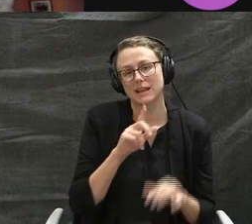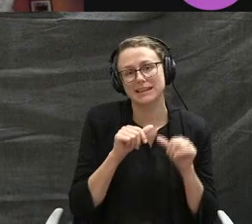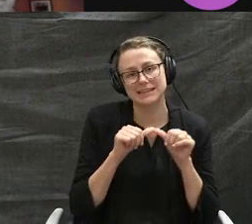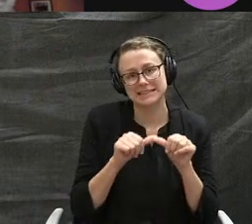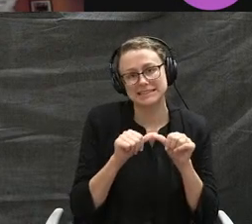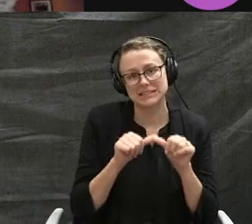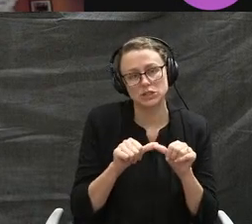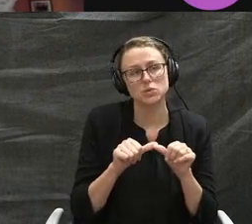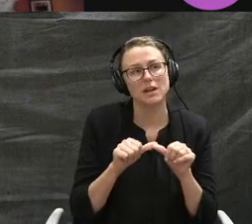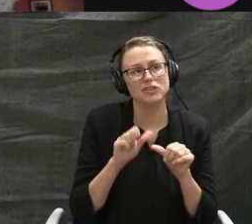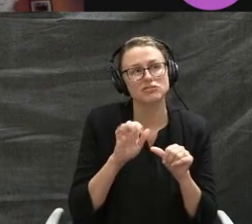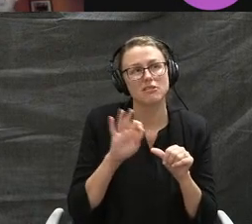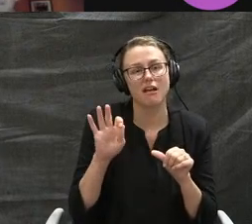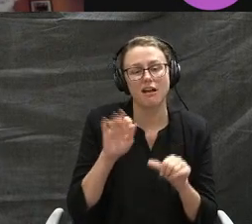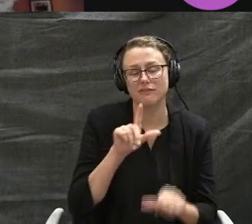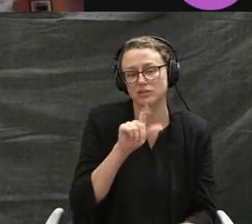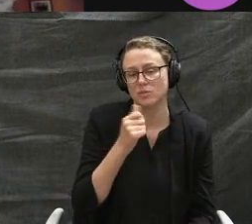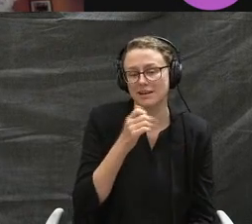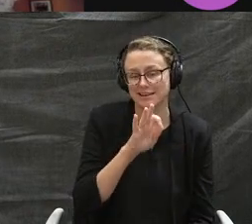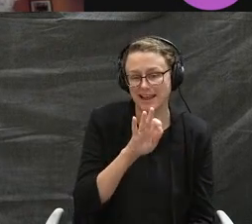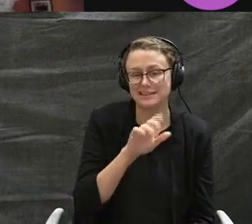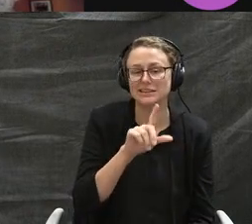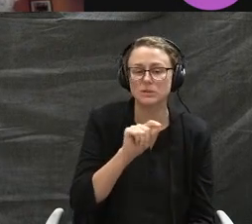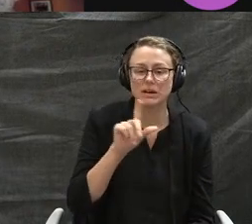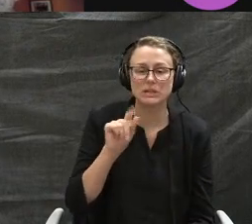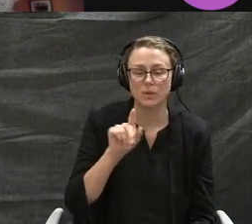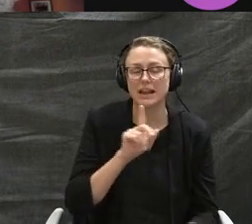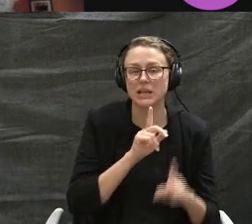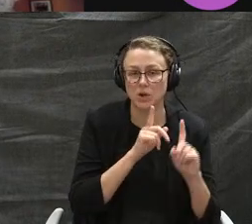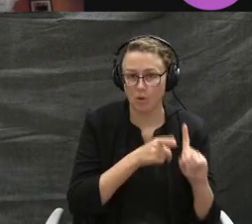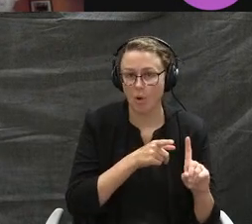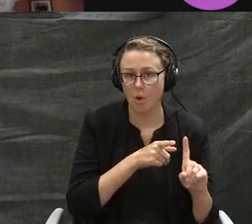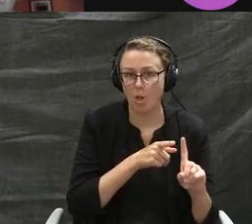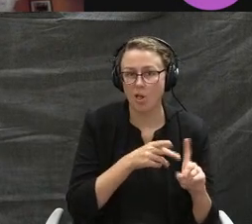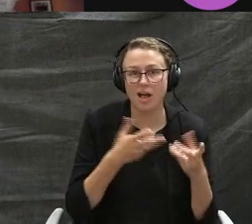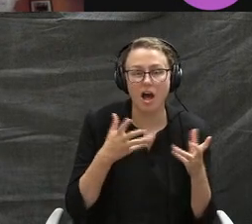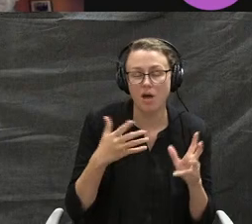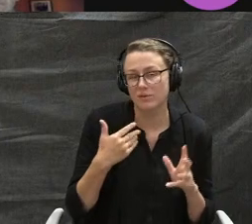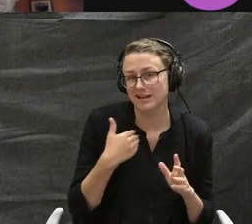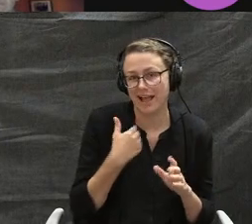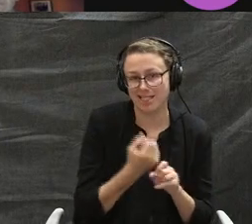of the 2019-2020 goal. Uh, that we had last year and really